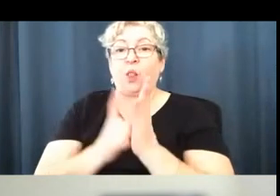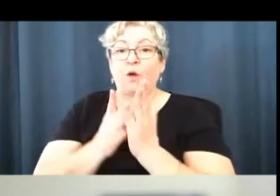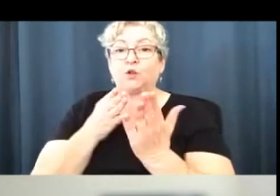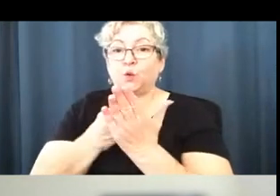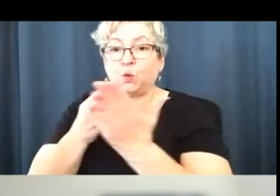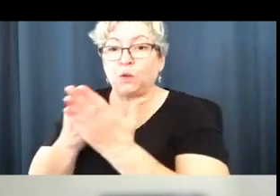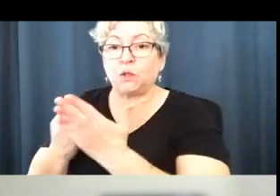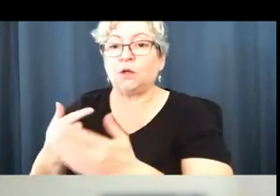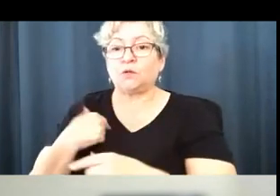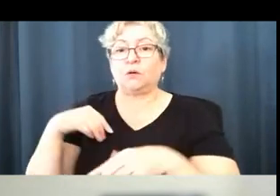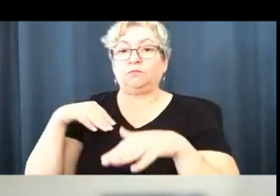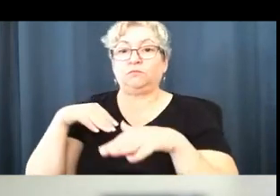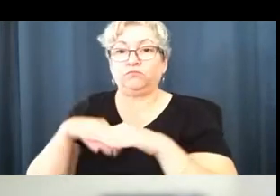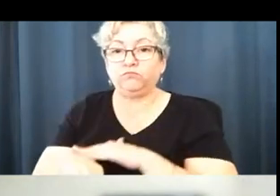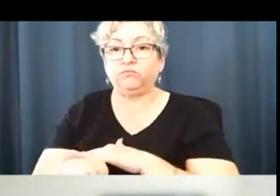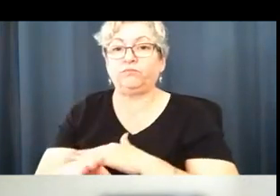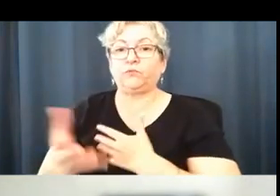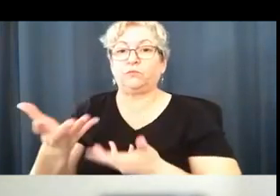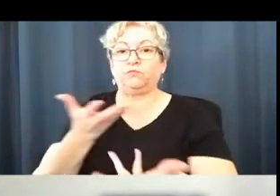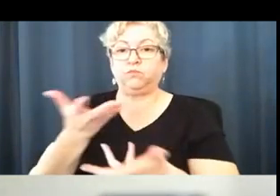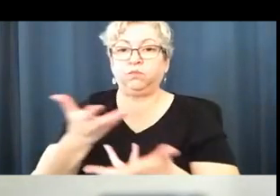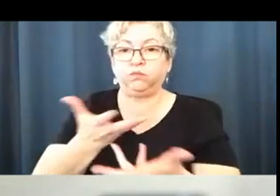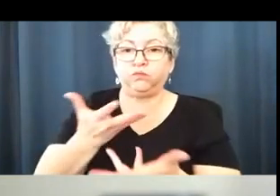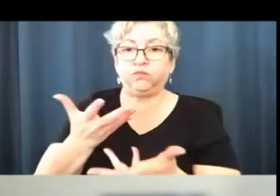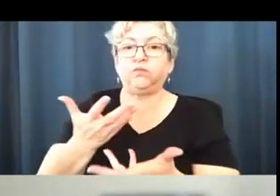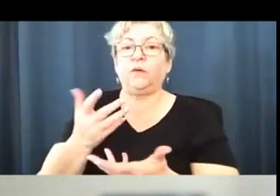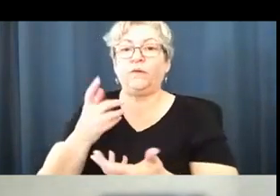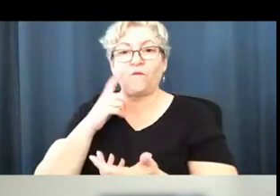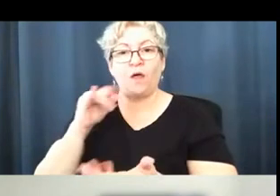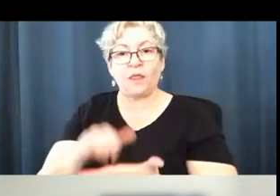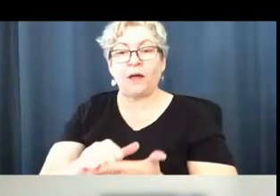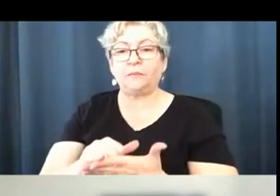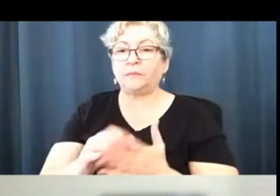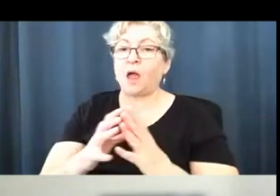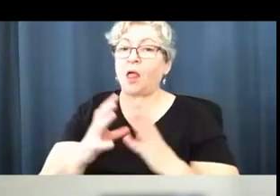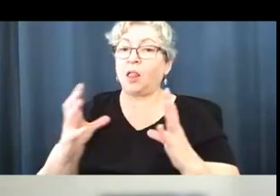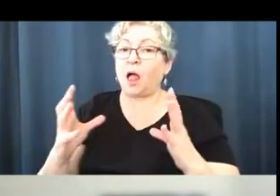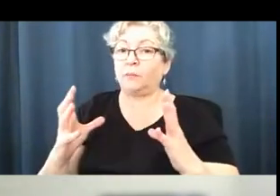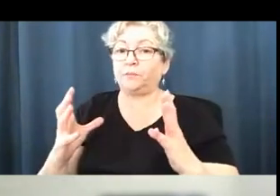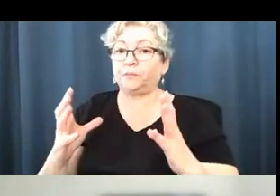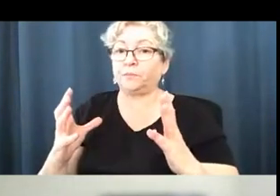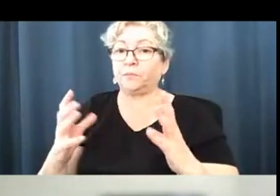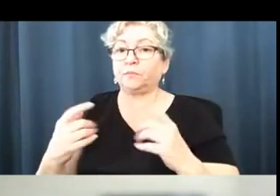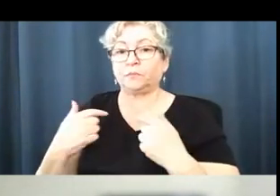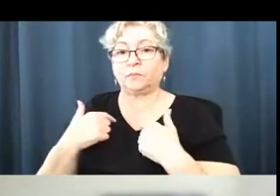talk to all the different people on those teams. Some of the things I did, a lot of it was, I was a techie, right?